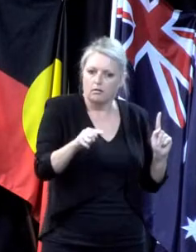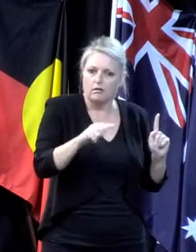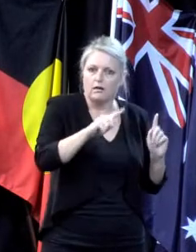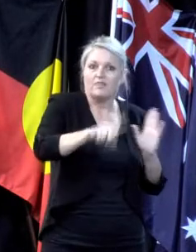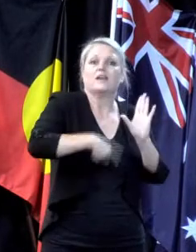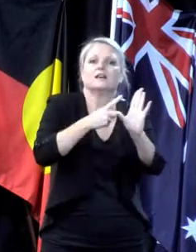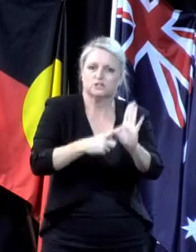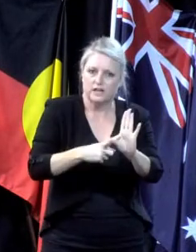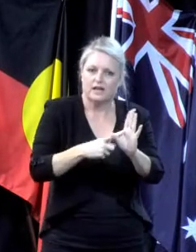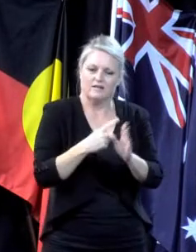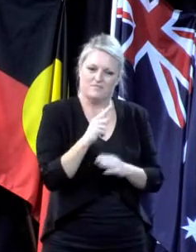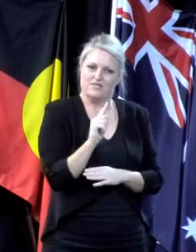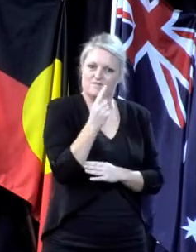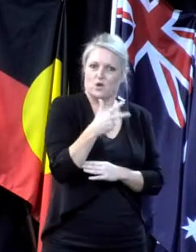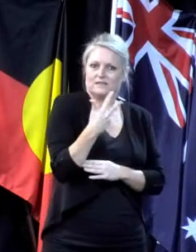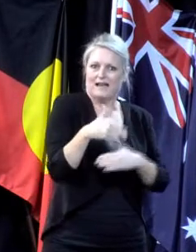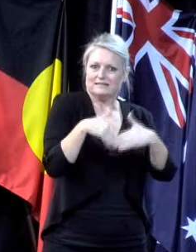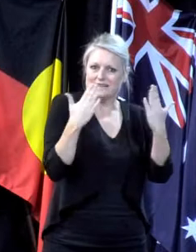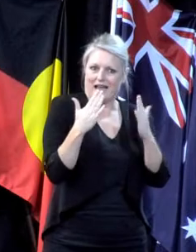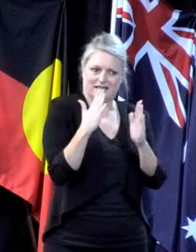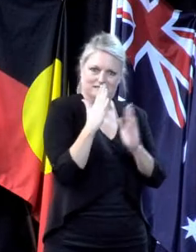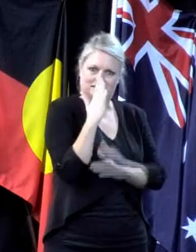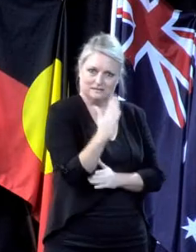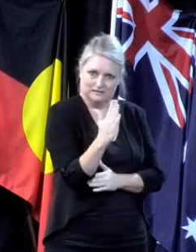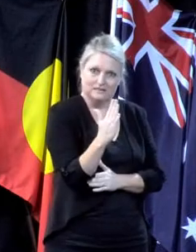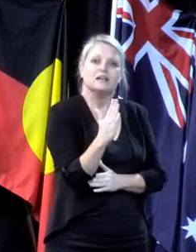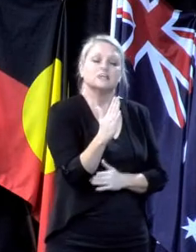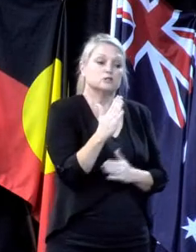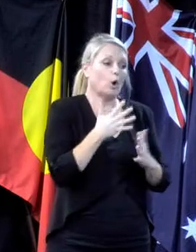Correct. DR MELLIFONT: So that has significant funding implications for you? MS SWANCUTT: Yes.